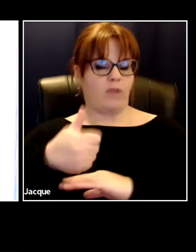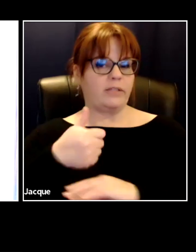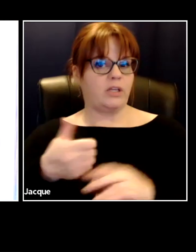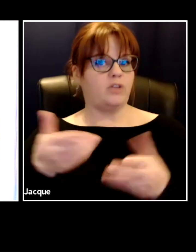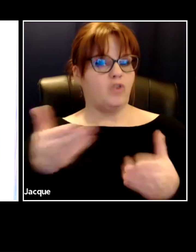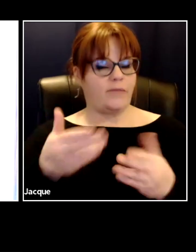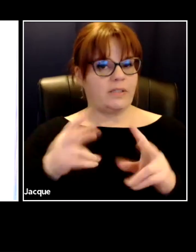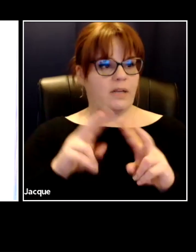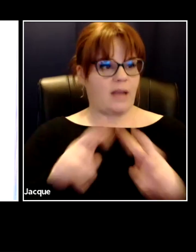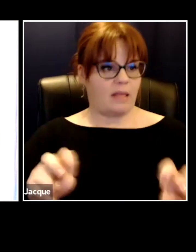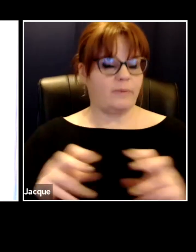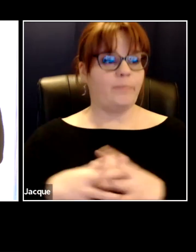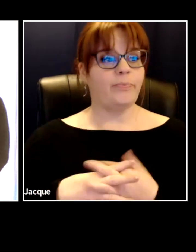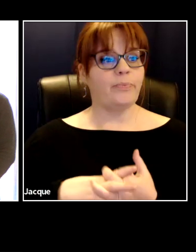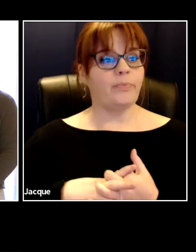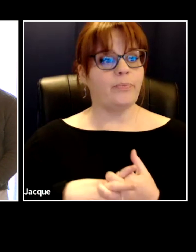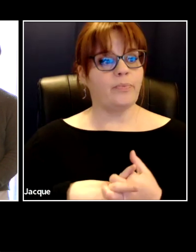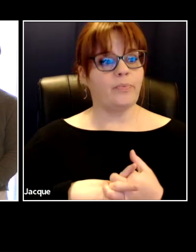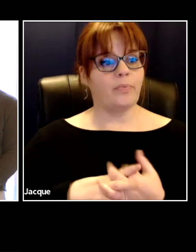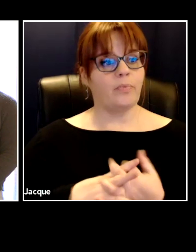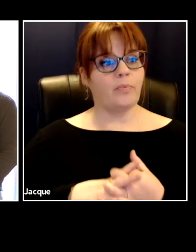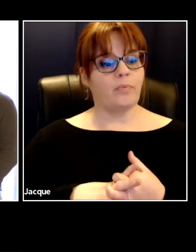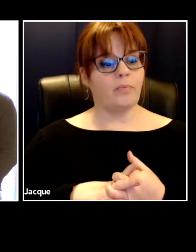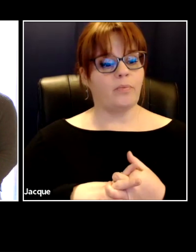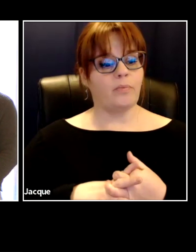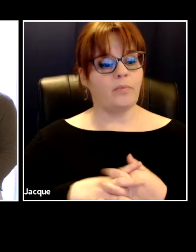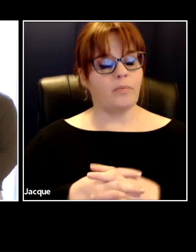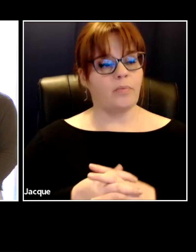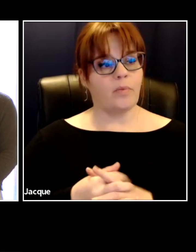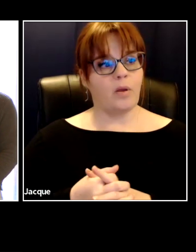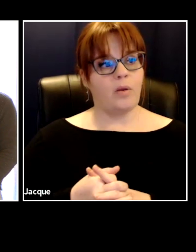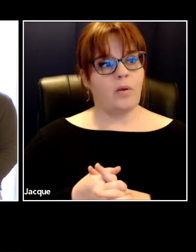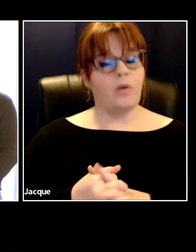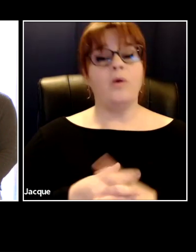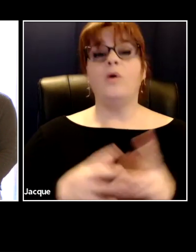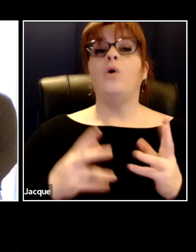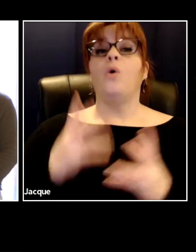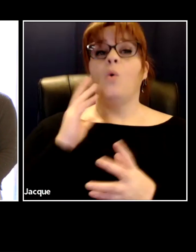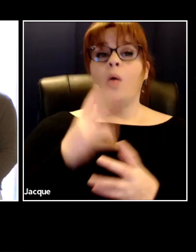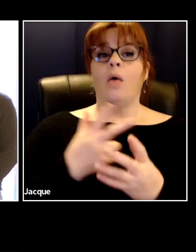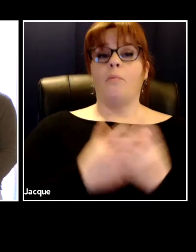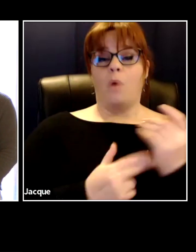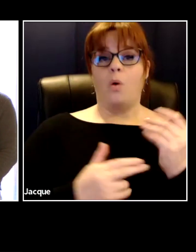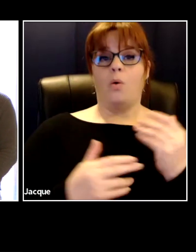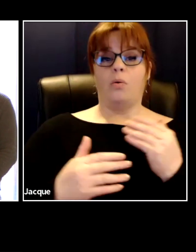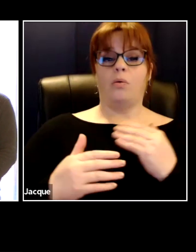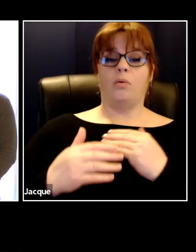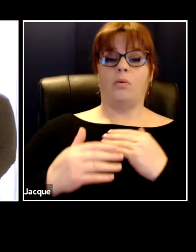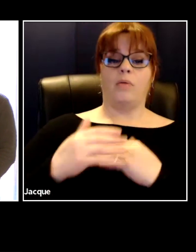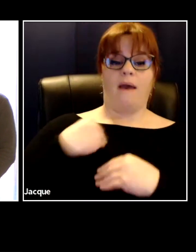we're um both uh going to be uh layering demographic data from the American Community